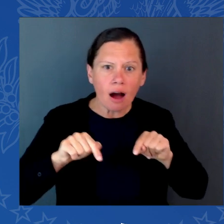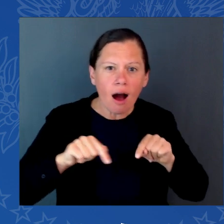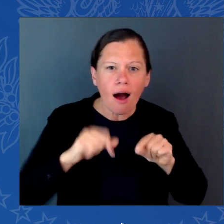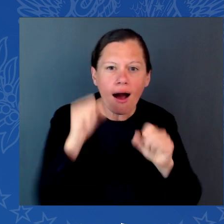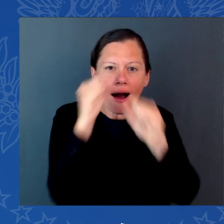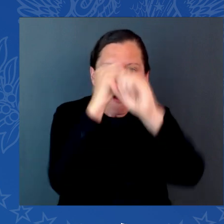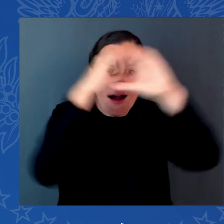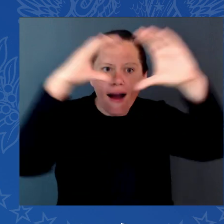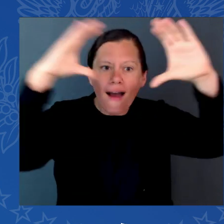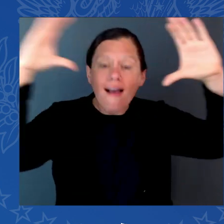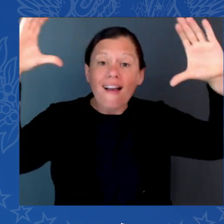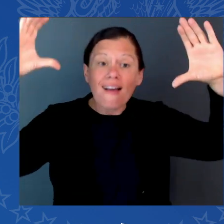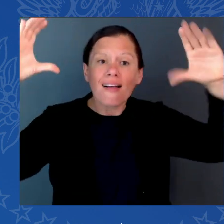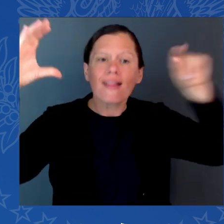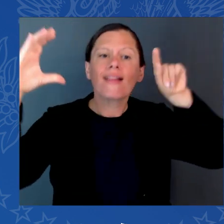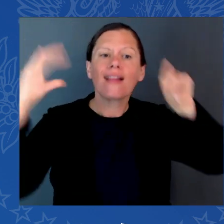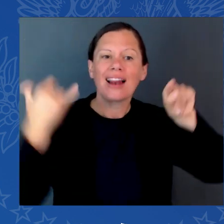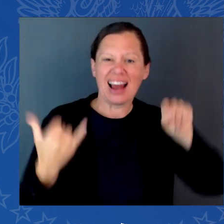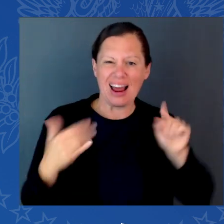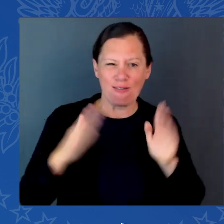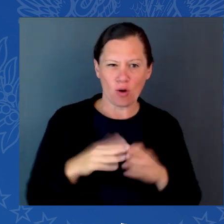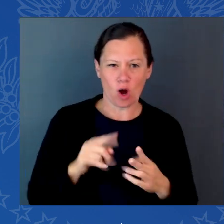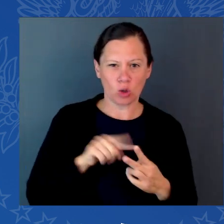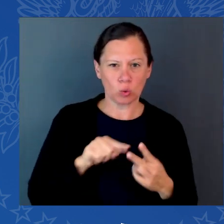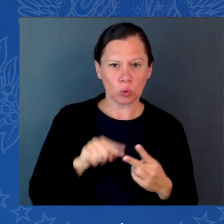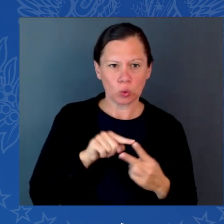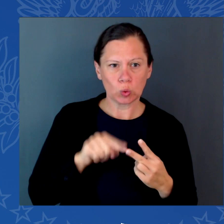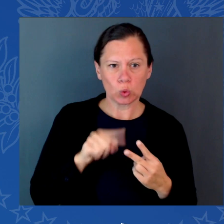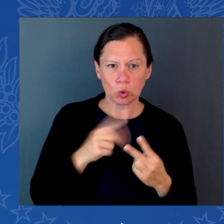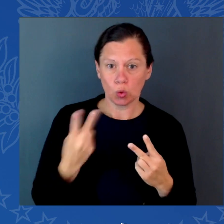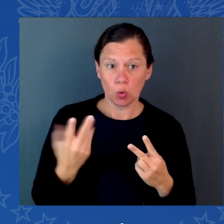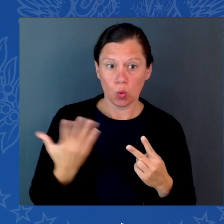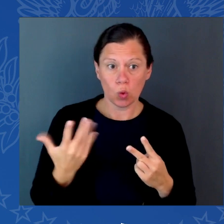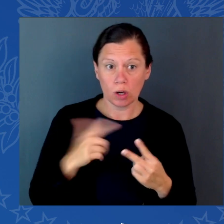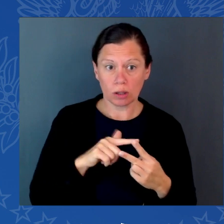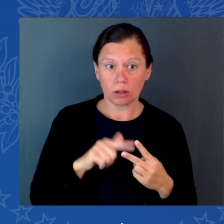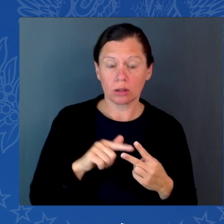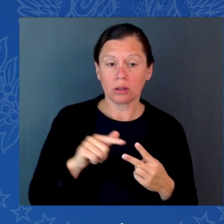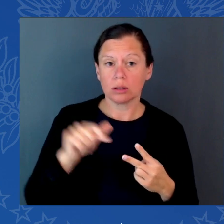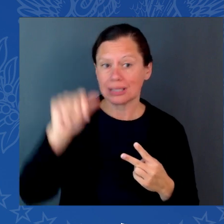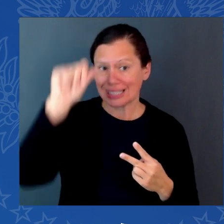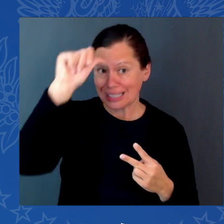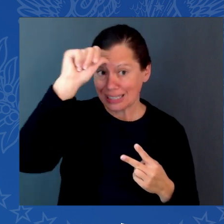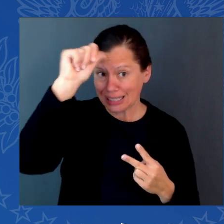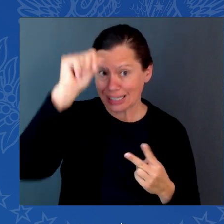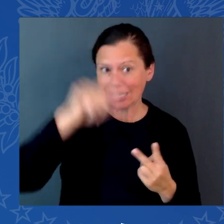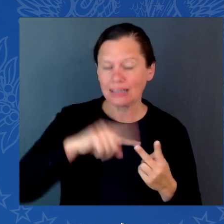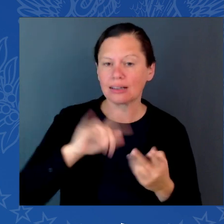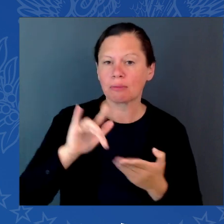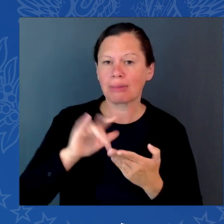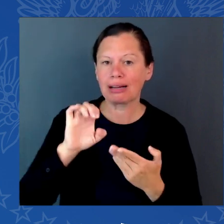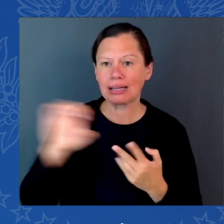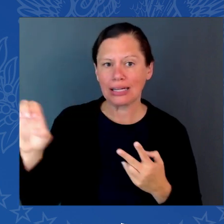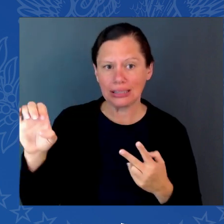First, the Indian-Middle East-Europe Economic Corridor. This is nothing but historic.